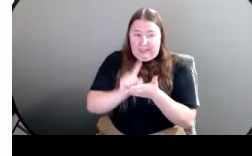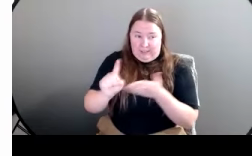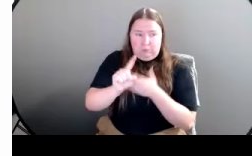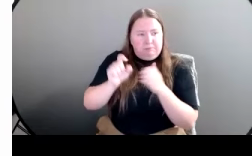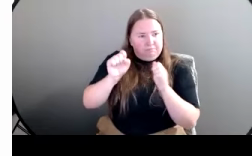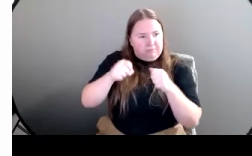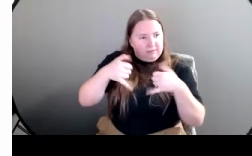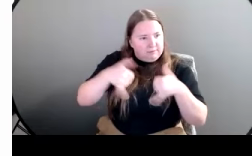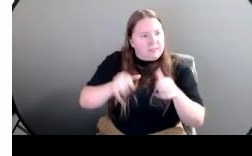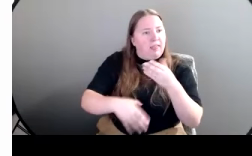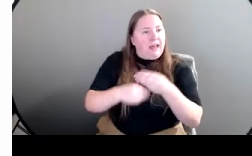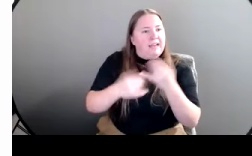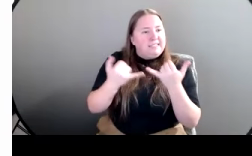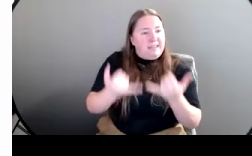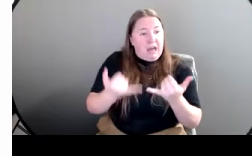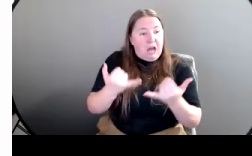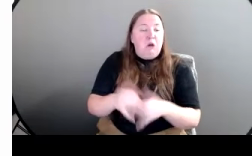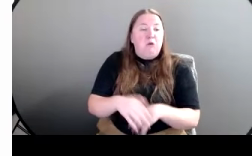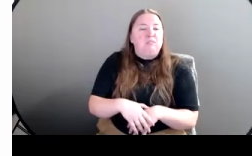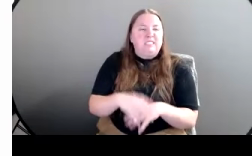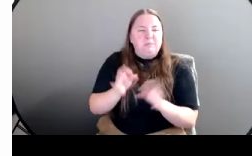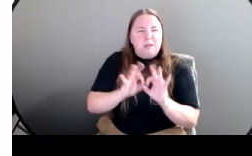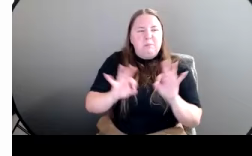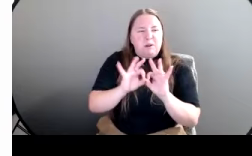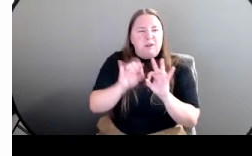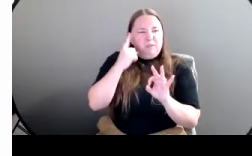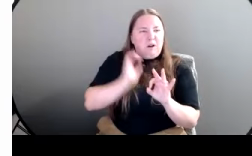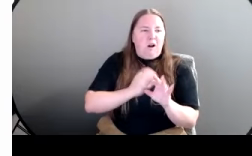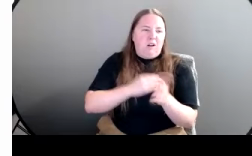And it would be, you know, important for our record keeping,